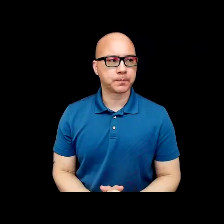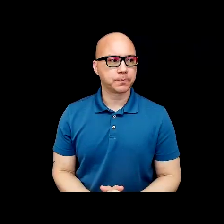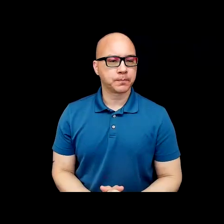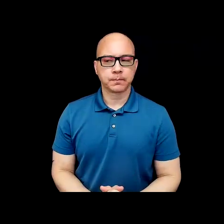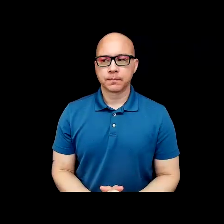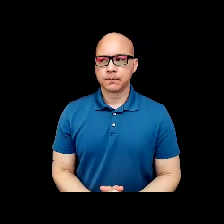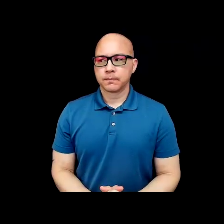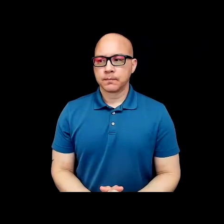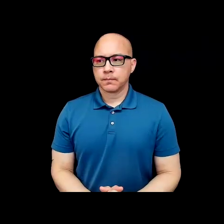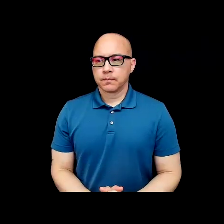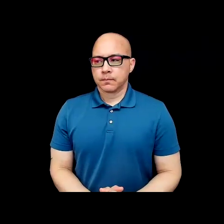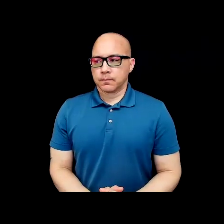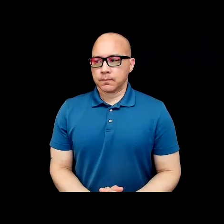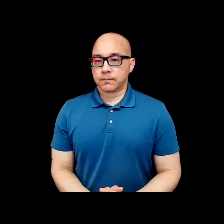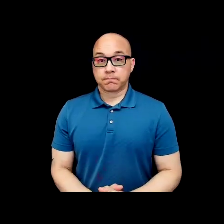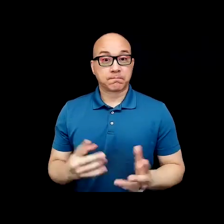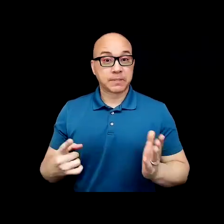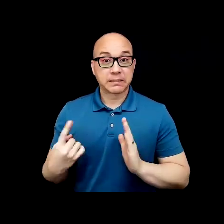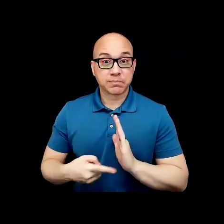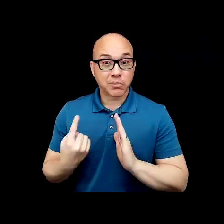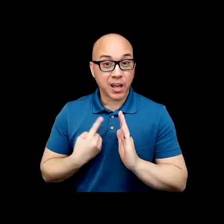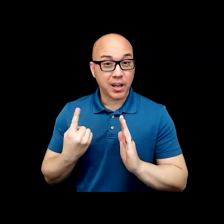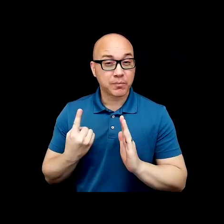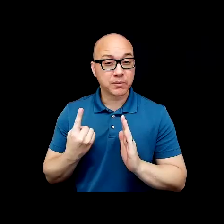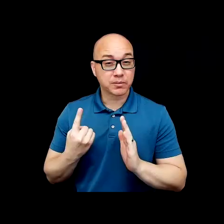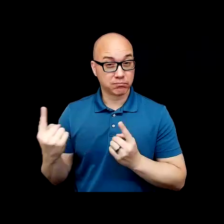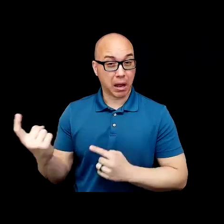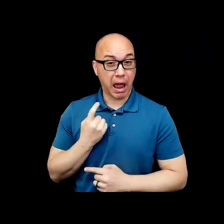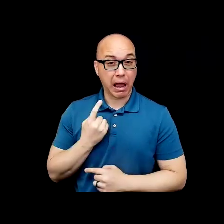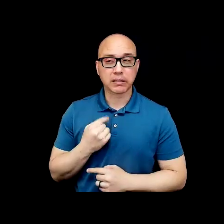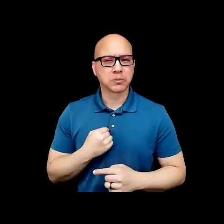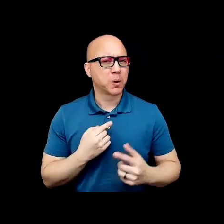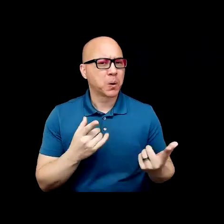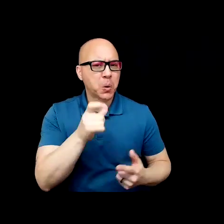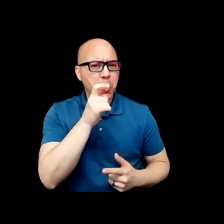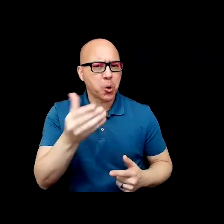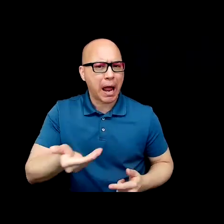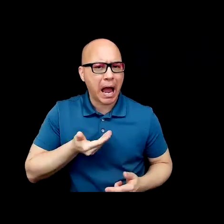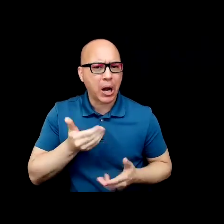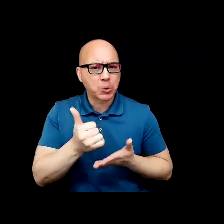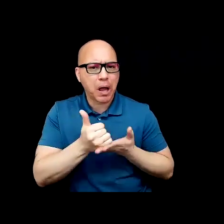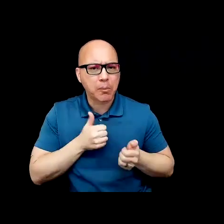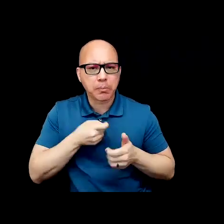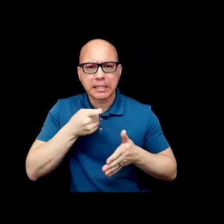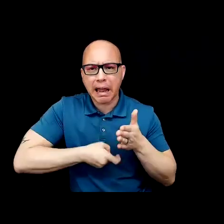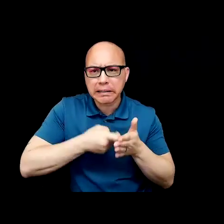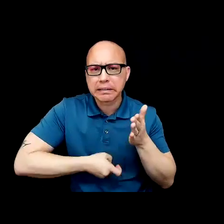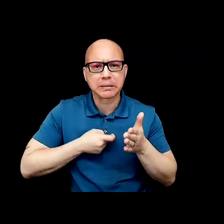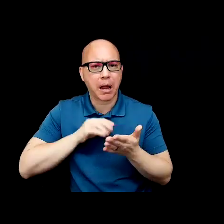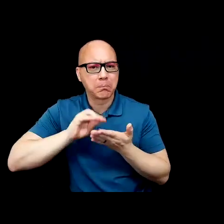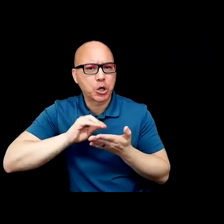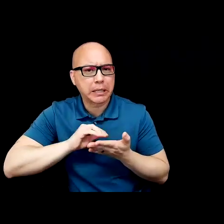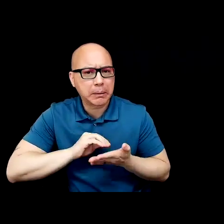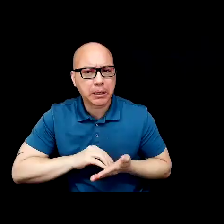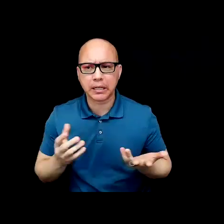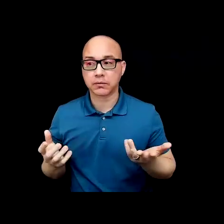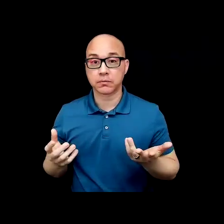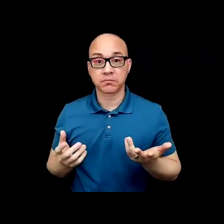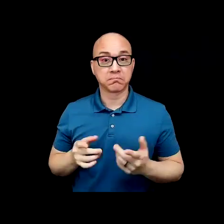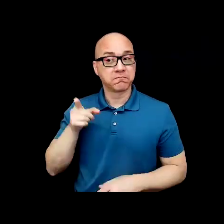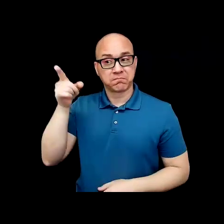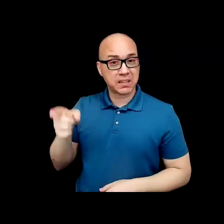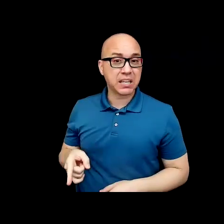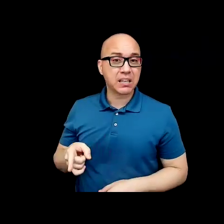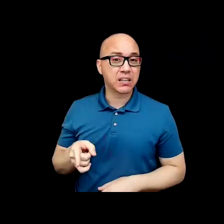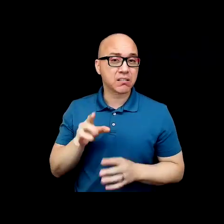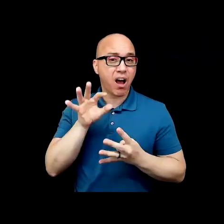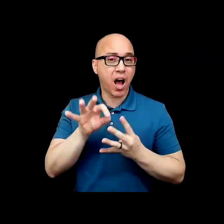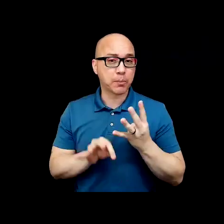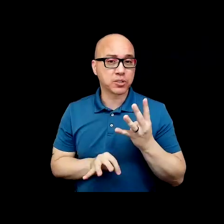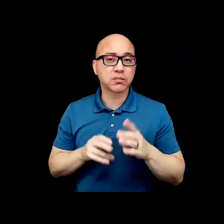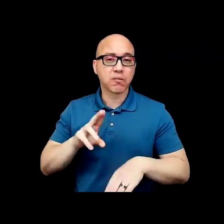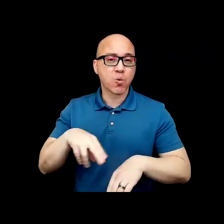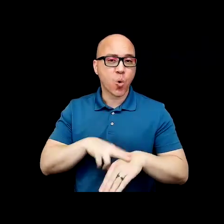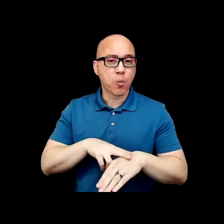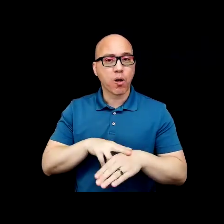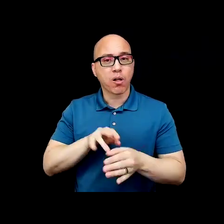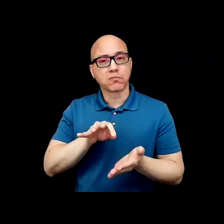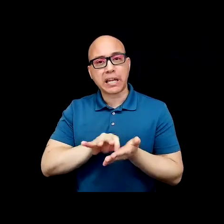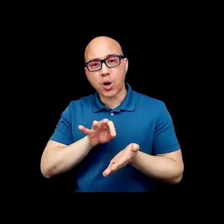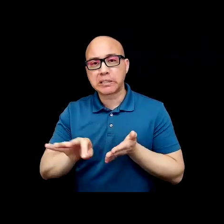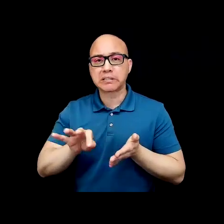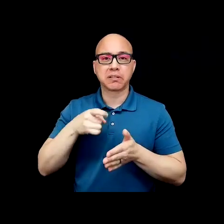So, sometimes people want to know, well who can I hire to help me with my taxes, with my bookkeeping. So here are just the normal accounting and tax professionals that you may want to hire.